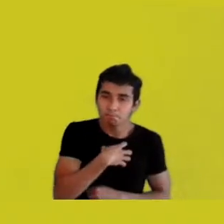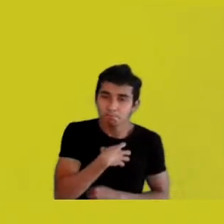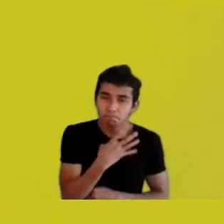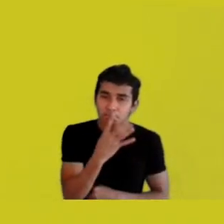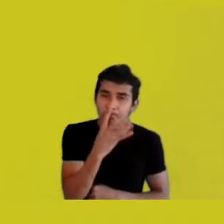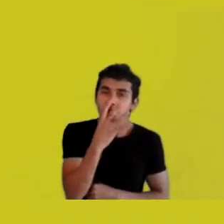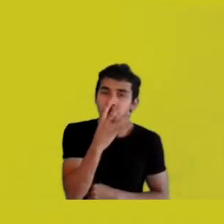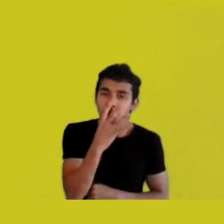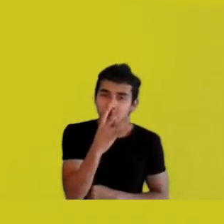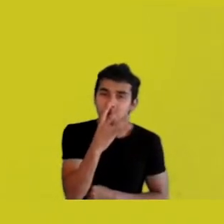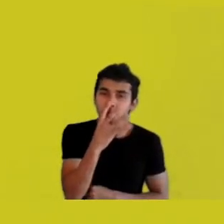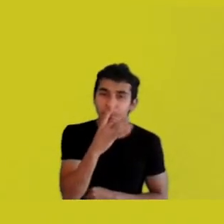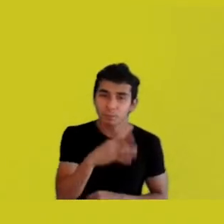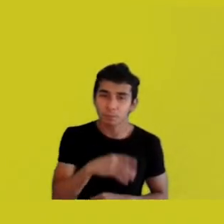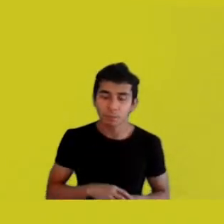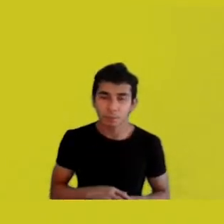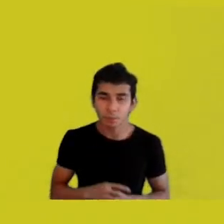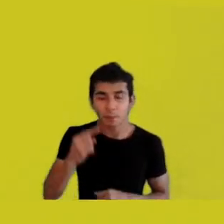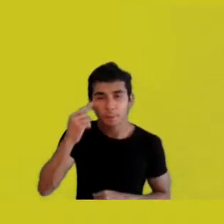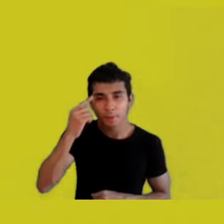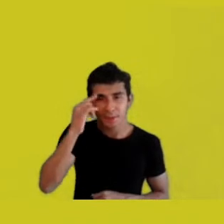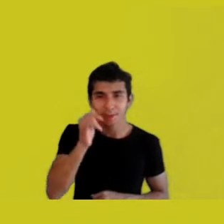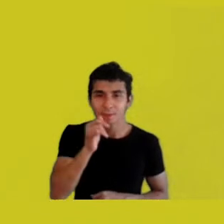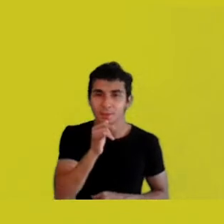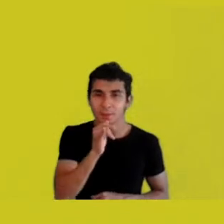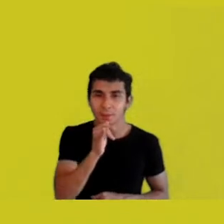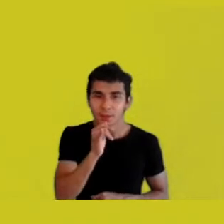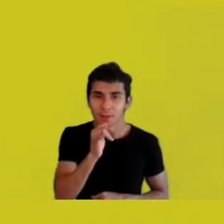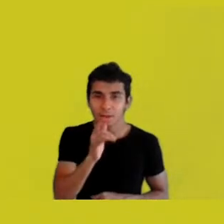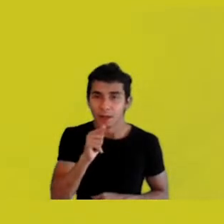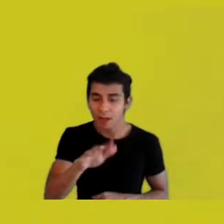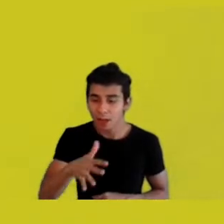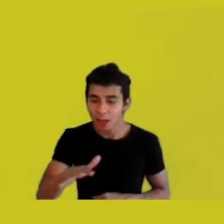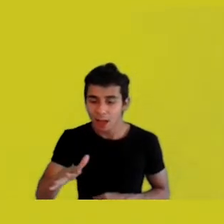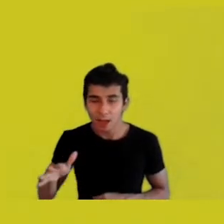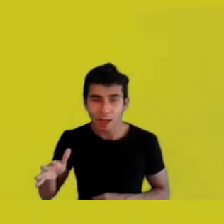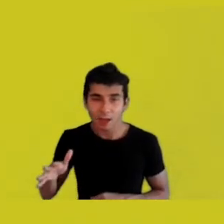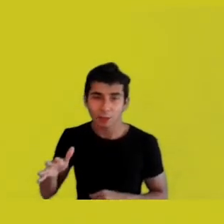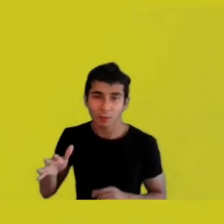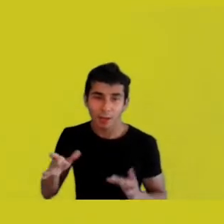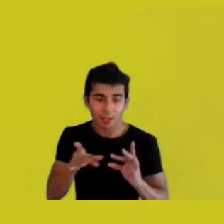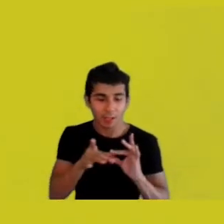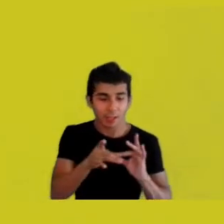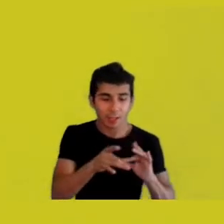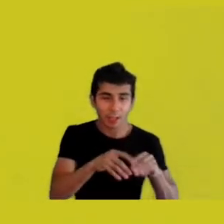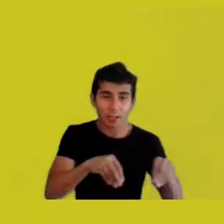earth translating water, like in the popular song,